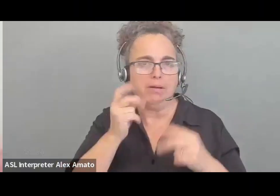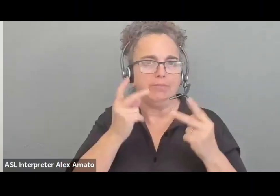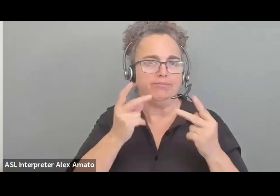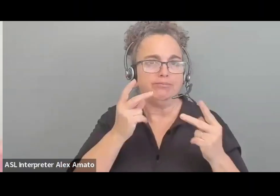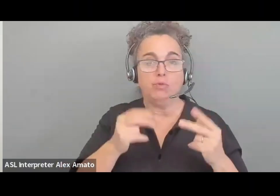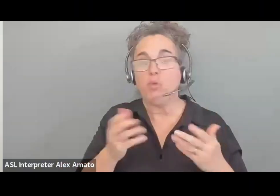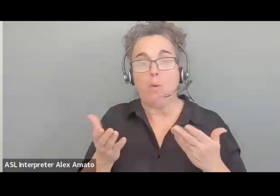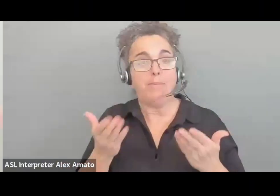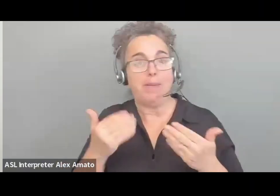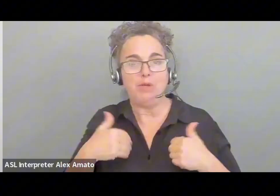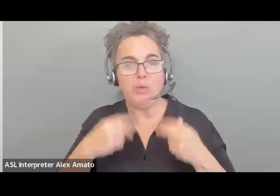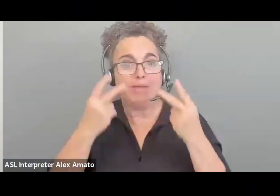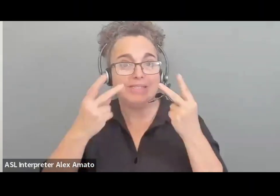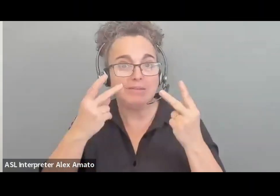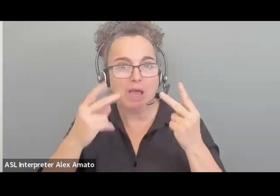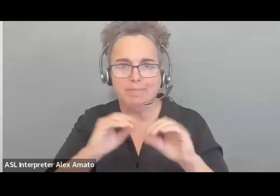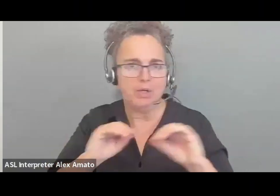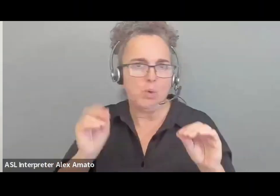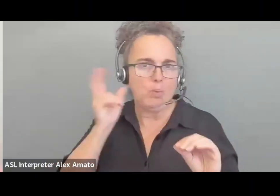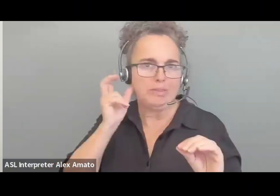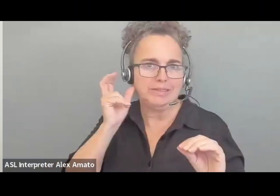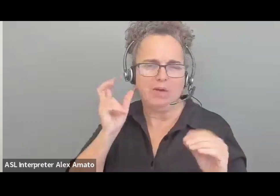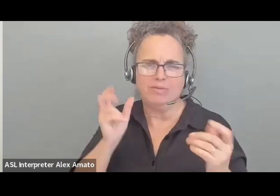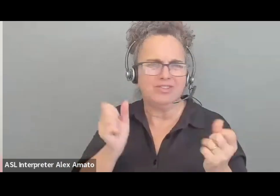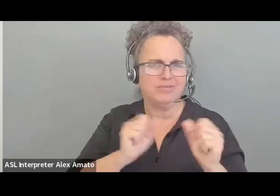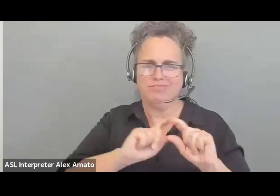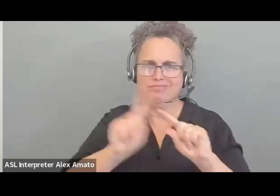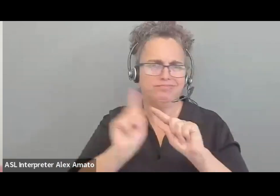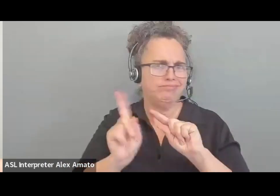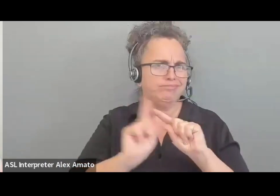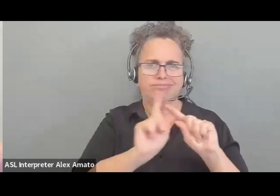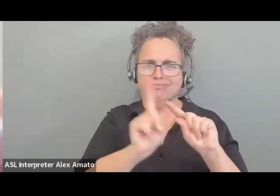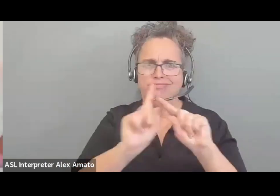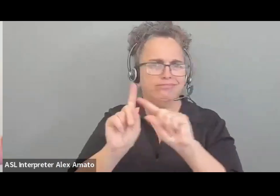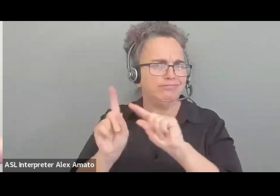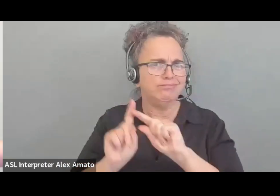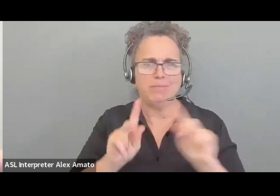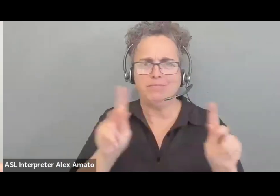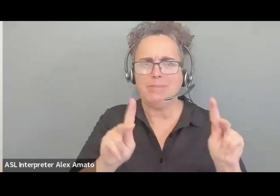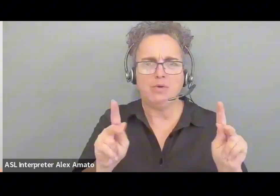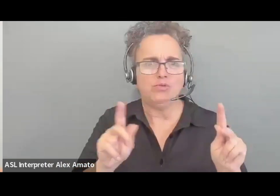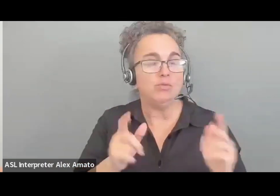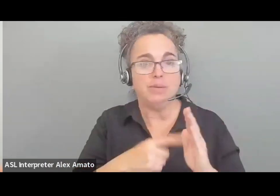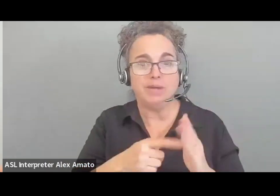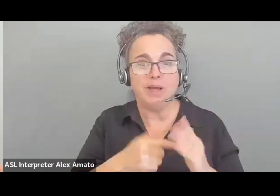but you don't have sound, there are all kinds of other amazing displays that can happen. You can get lights that go around your computer